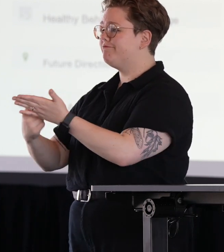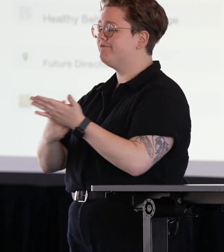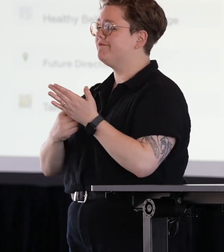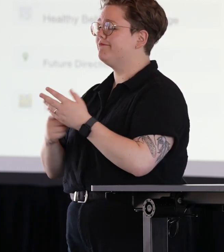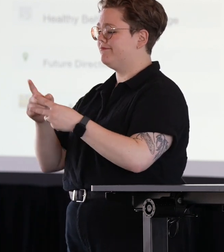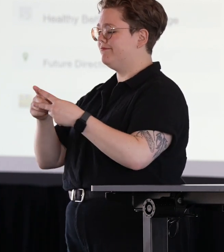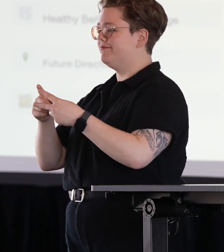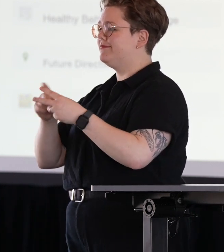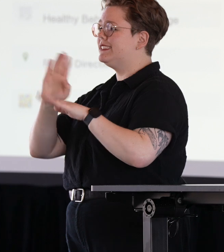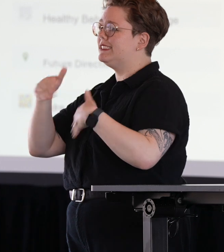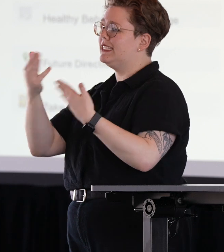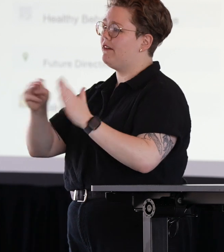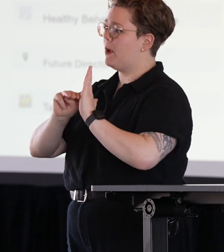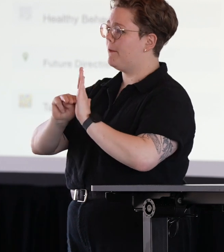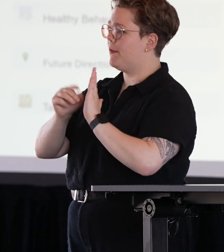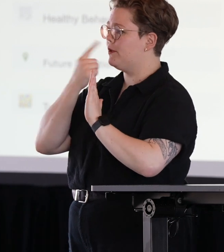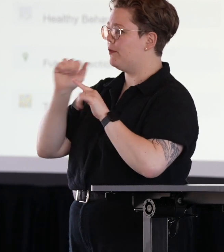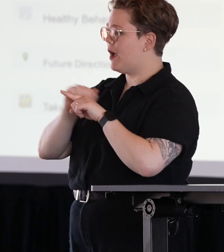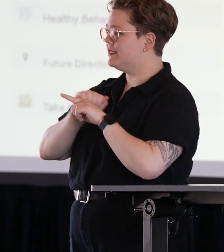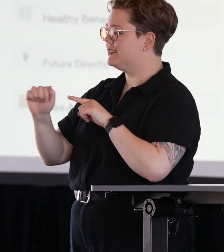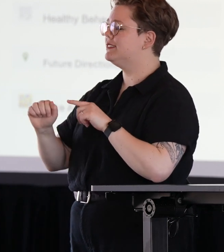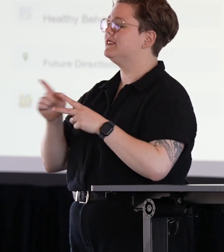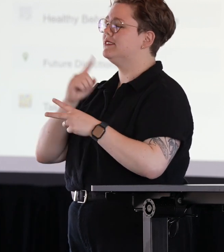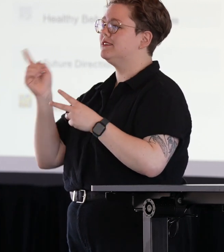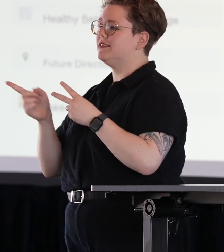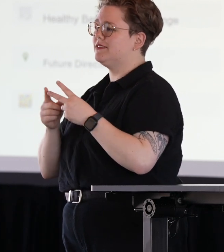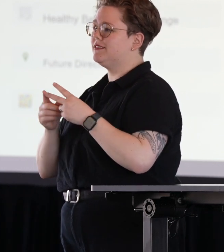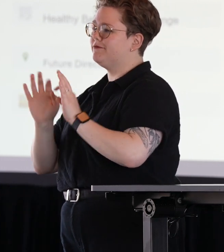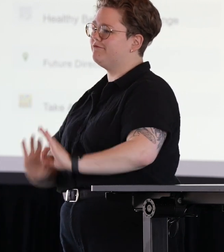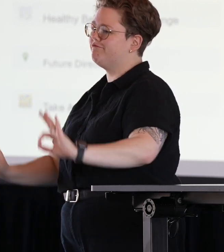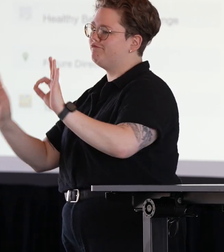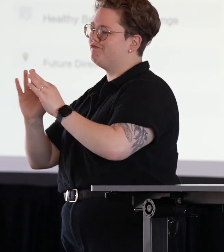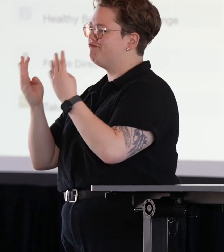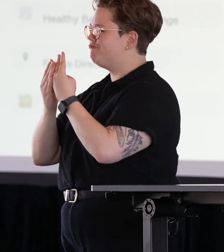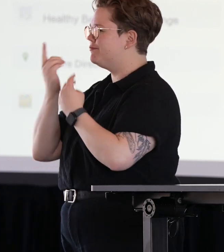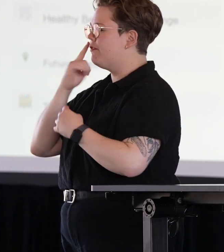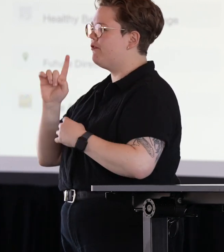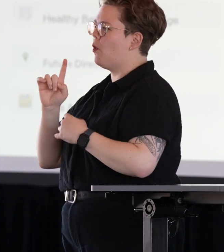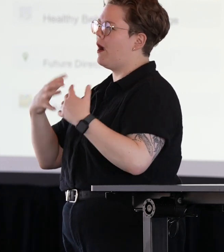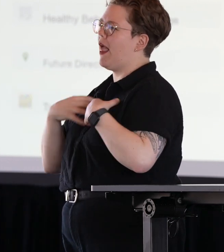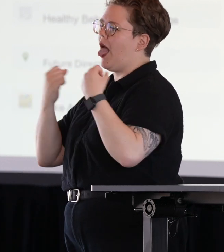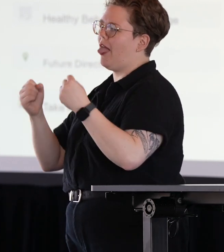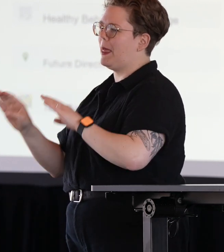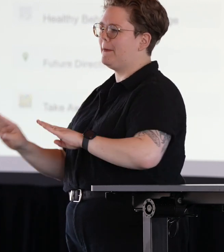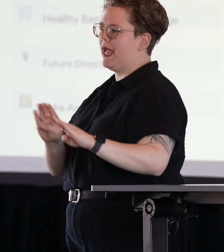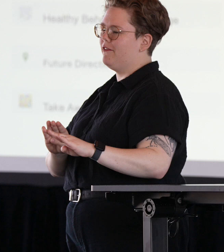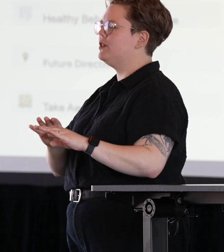these delivery models per practice, as well as important screenings for healthy behaviors and behavior change. And then